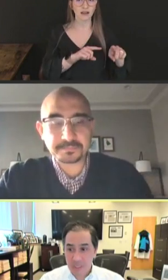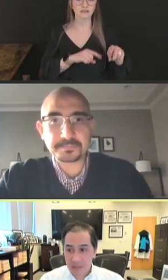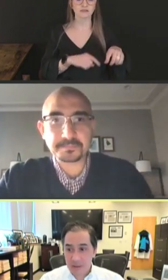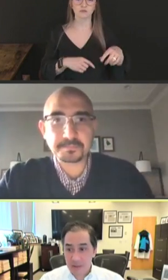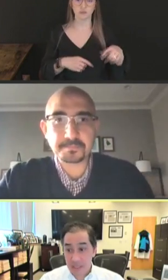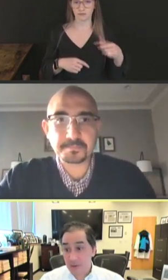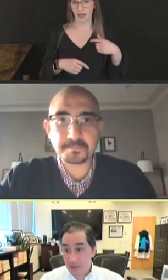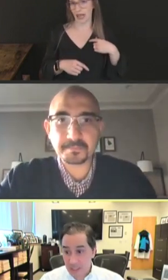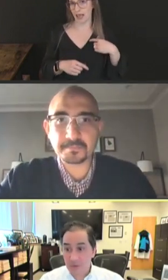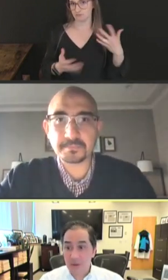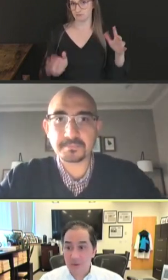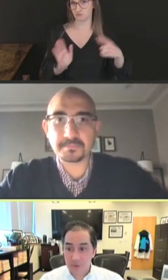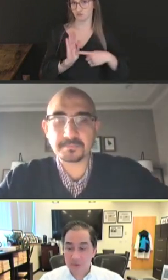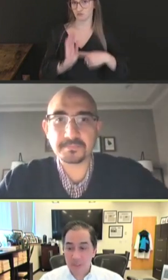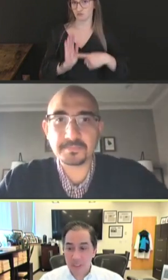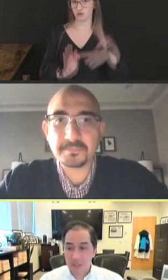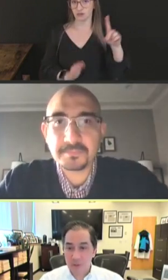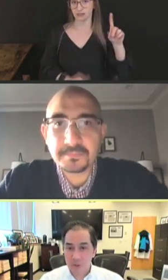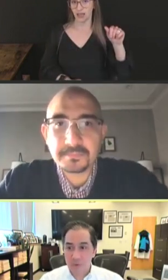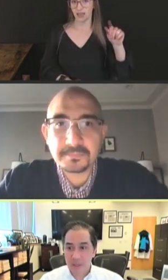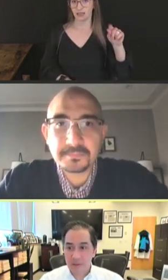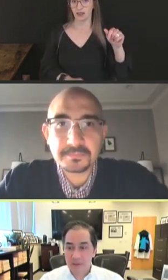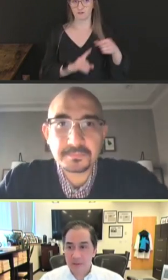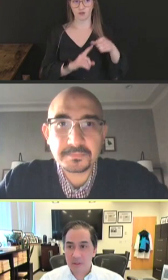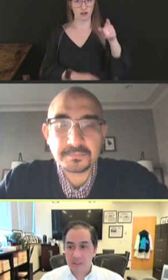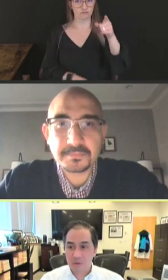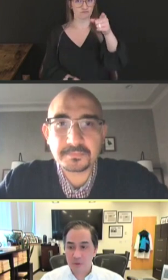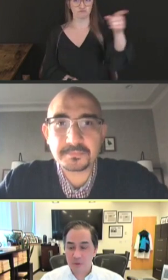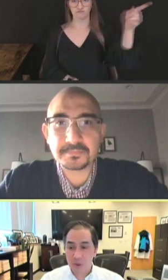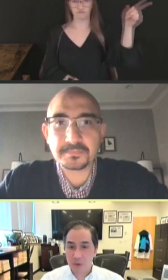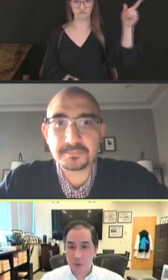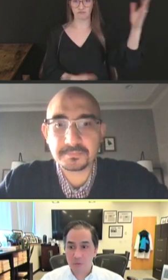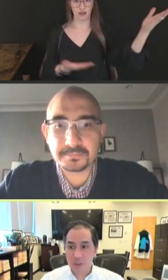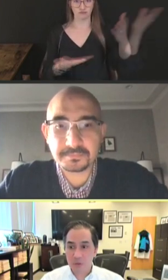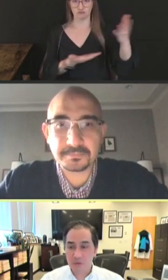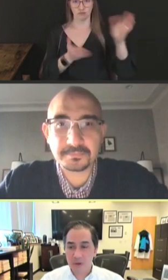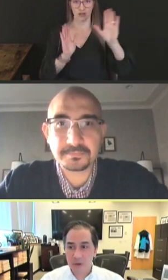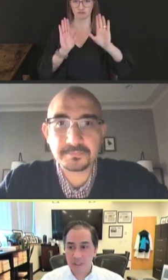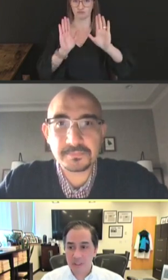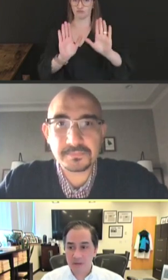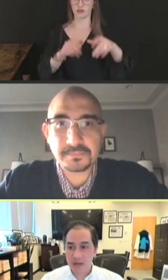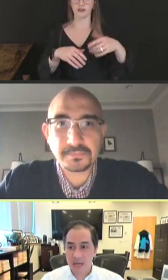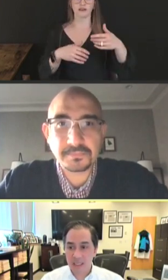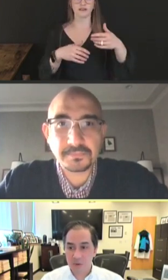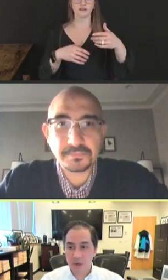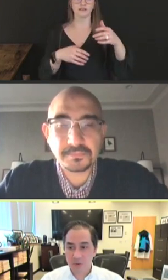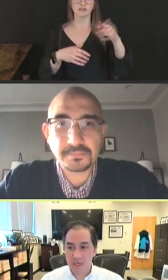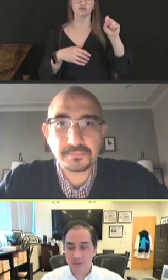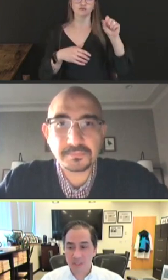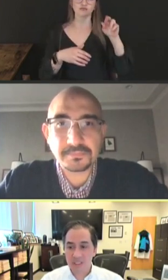data and data of others show that the different SARS-CoV-2 variants have highly cross-reactive T